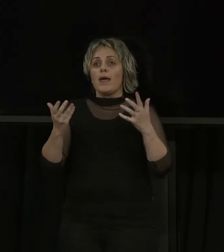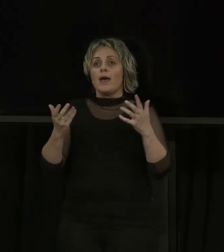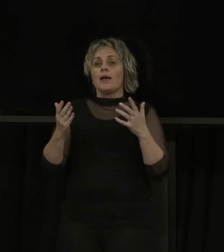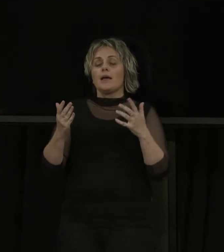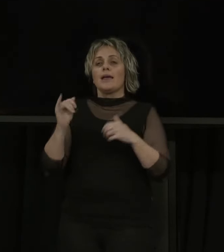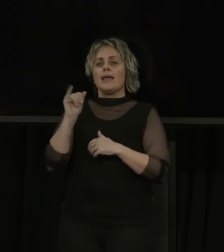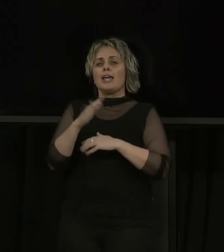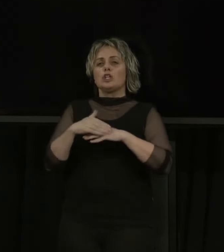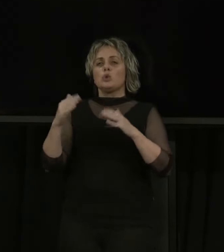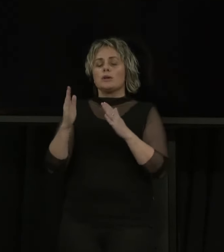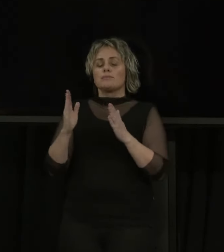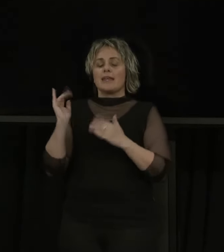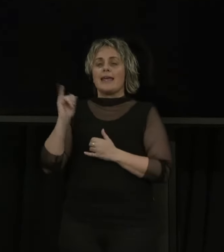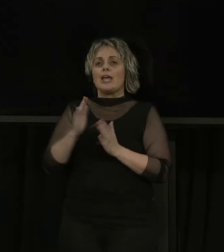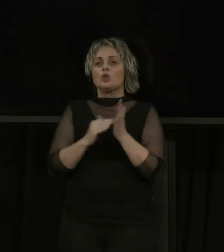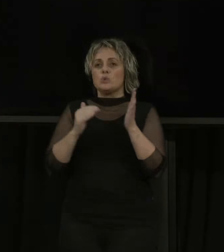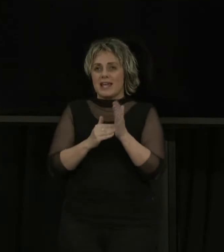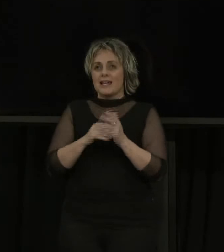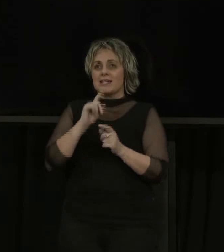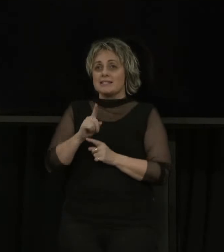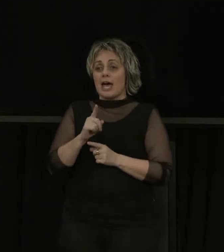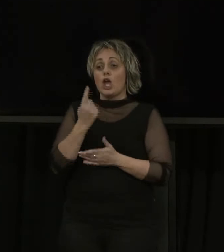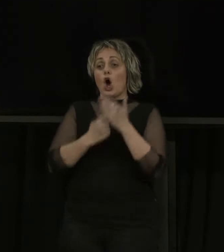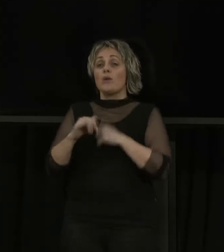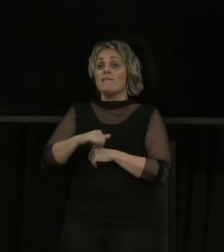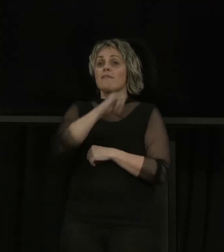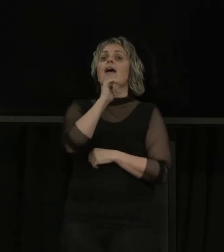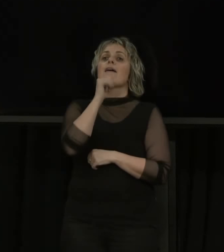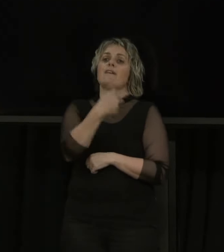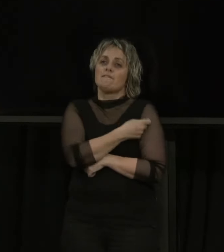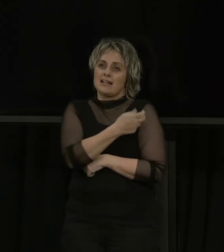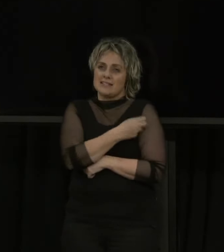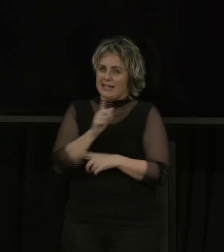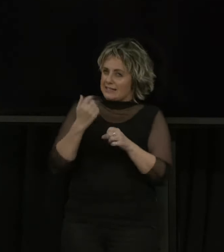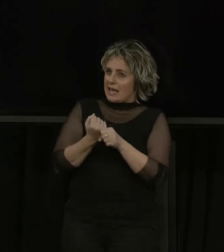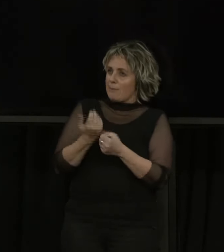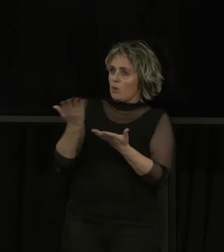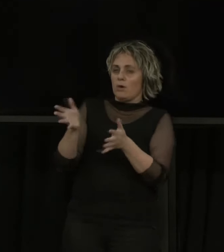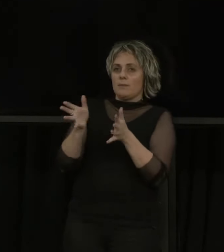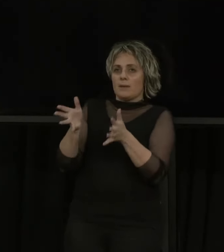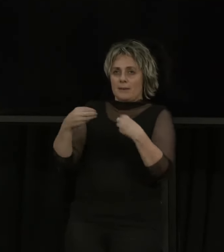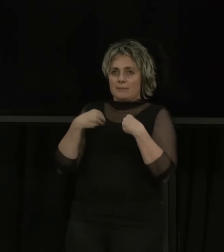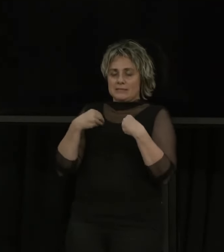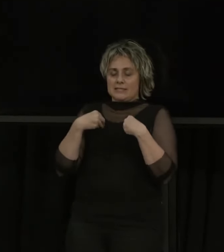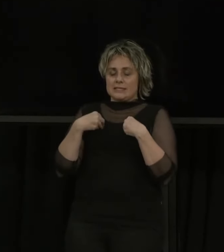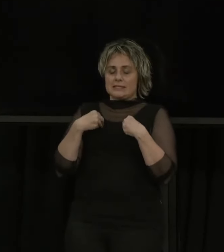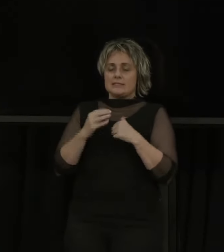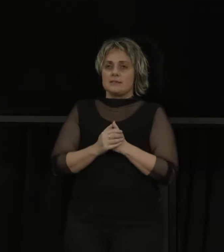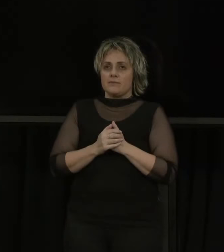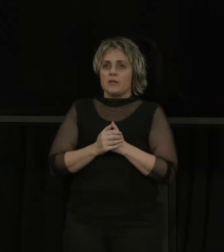NB is already providing advice for where people can provide mandates. With the examples where